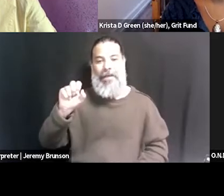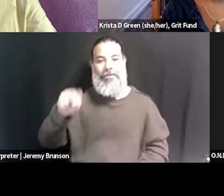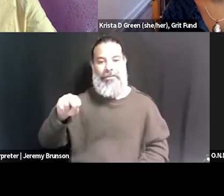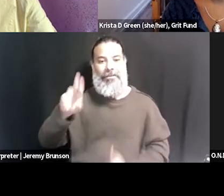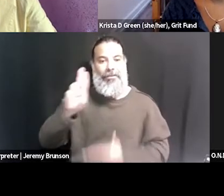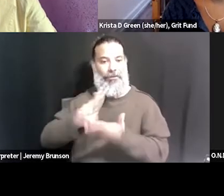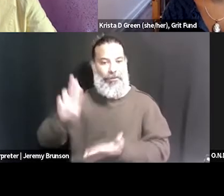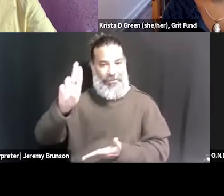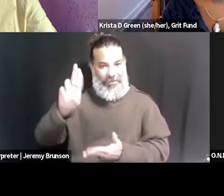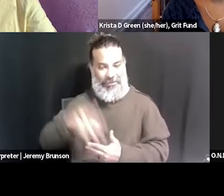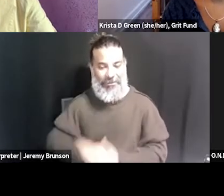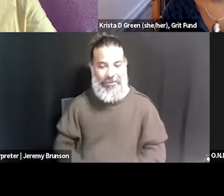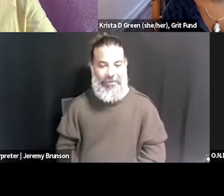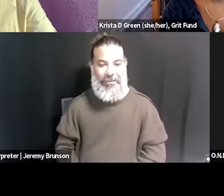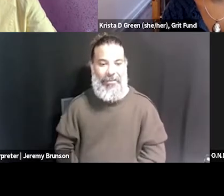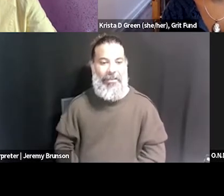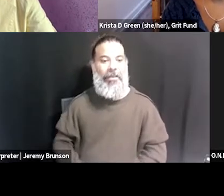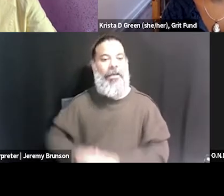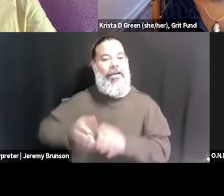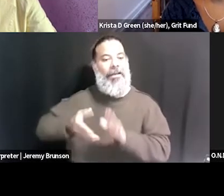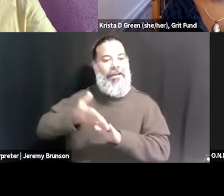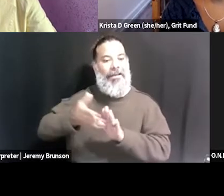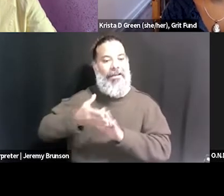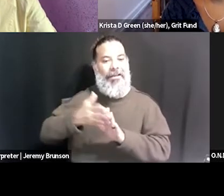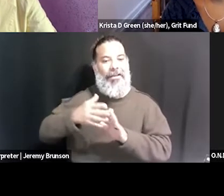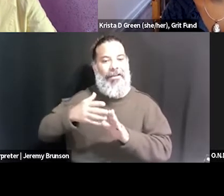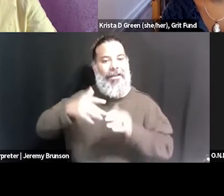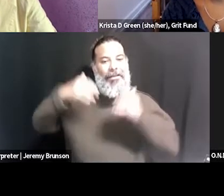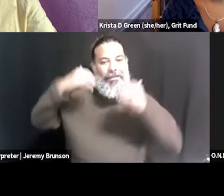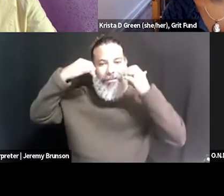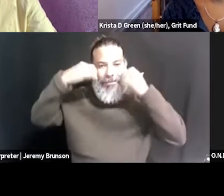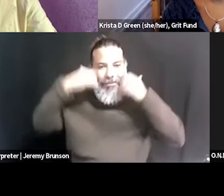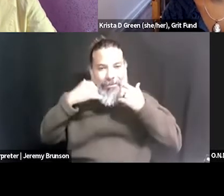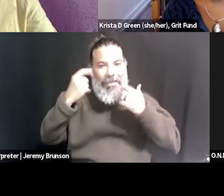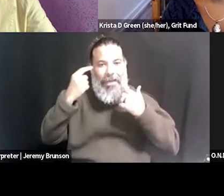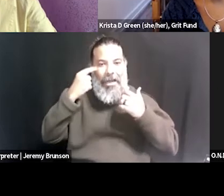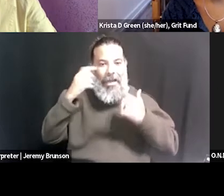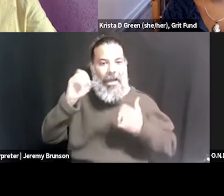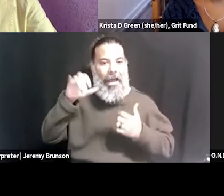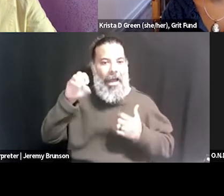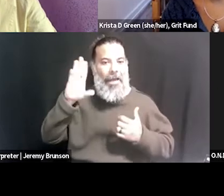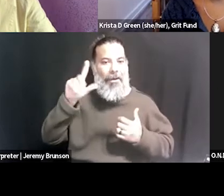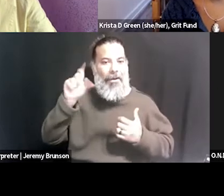I run the Sweaty Eyeballs Animation Festival in Baltimore.